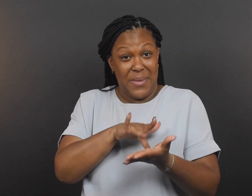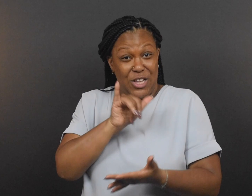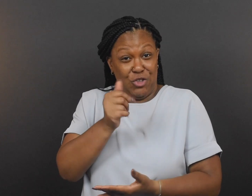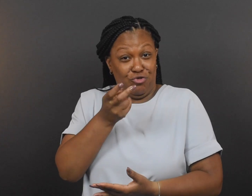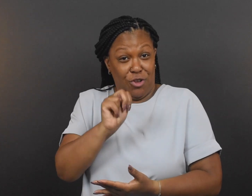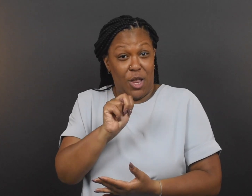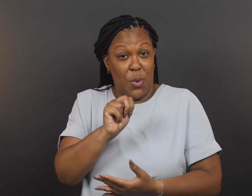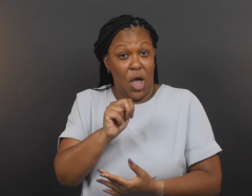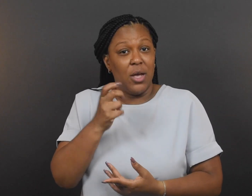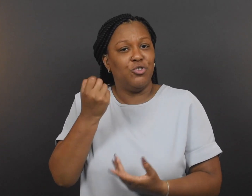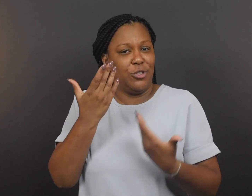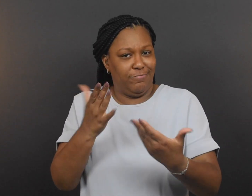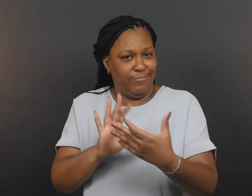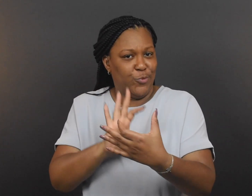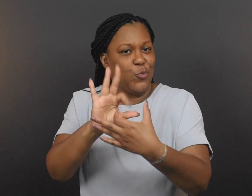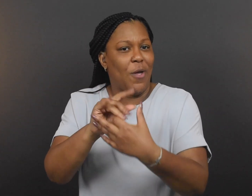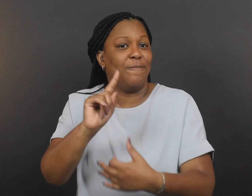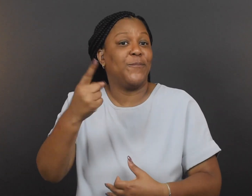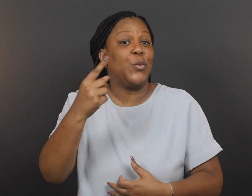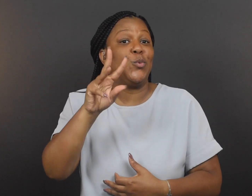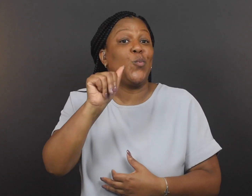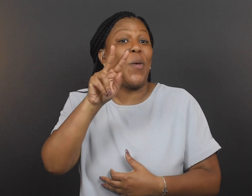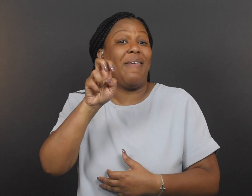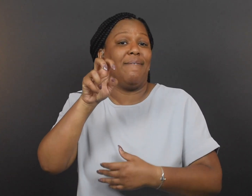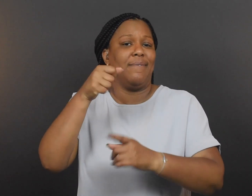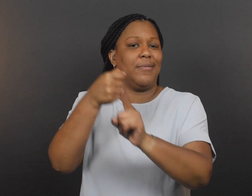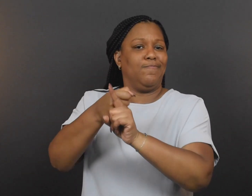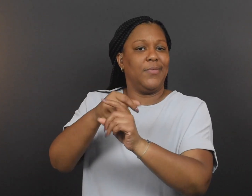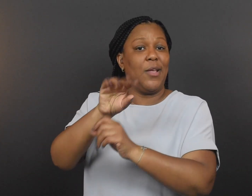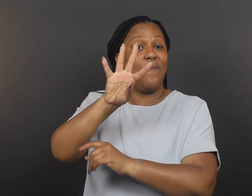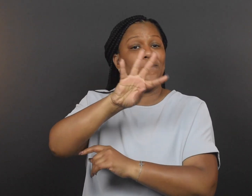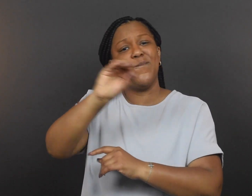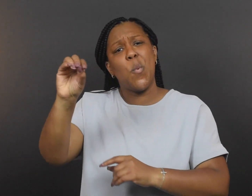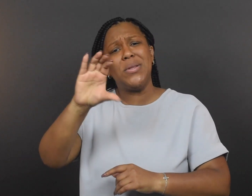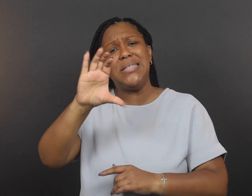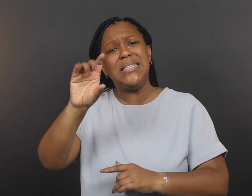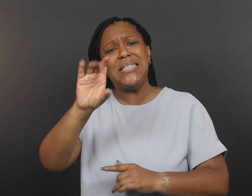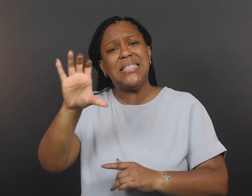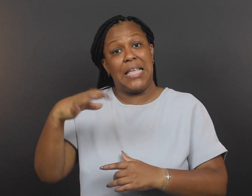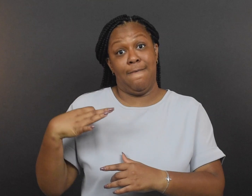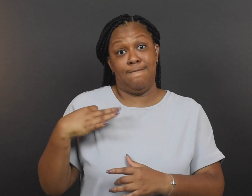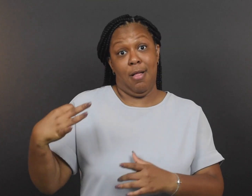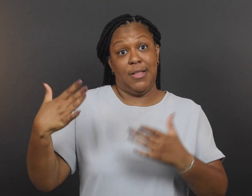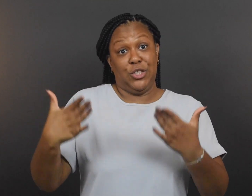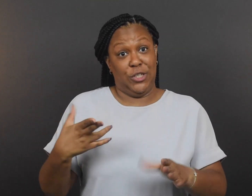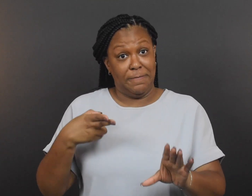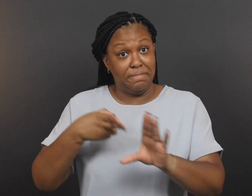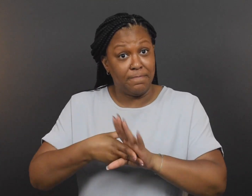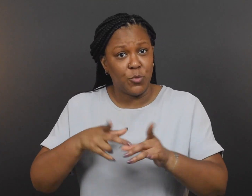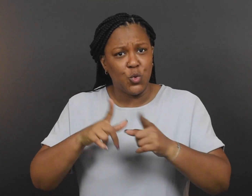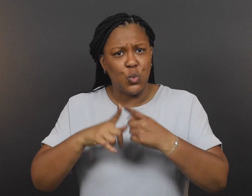But in mid-January, she joined the first wave of about 40 CDC volunteers to help